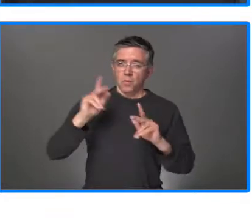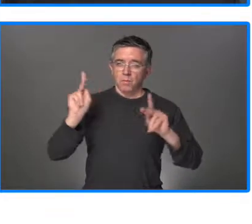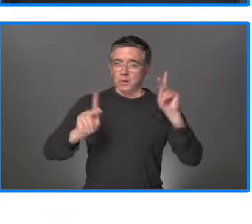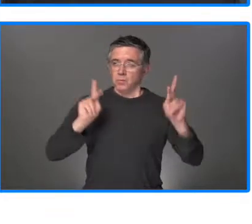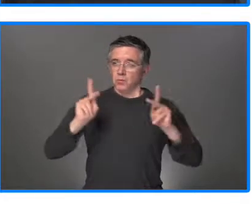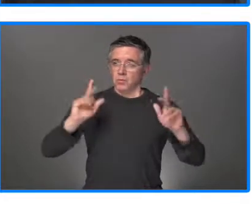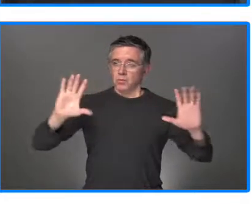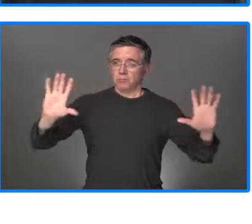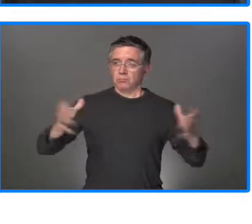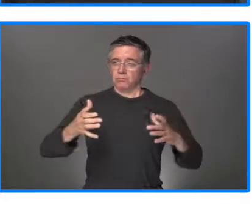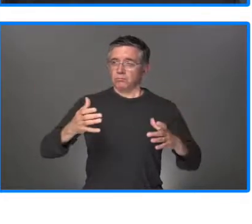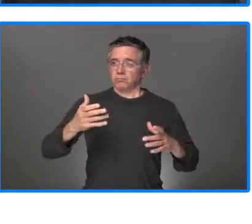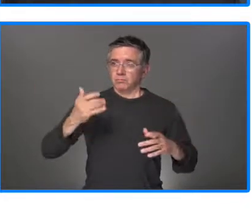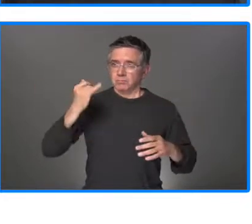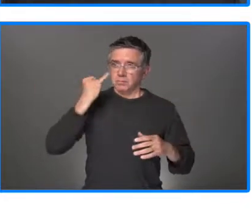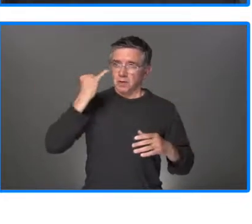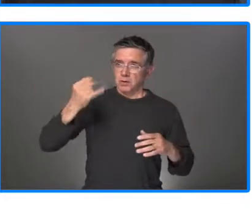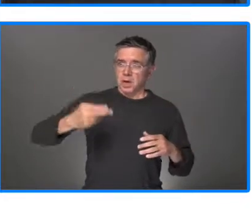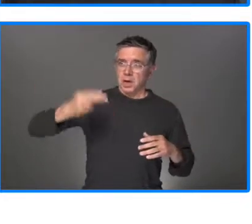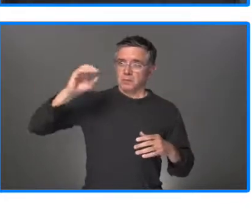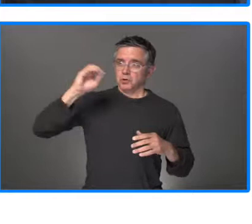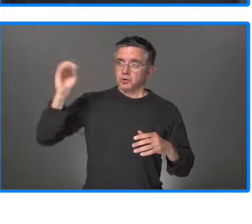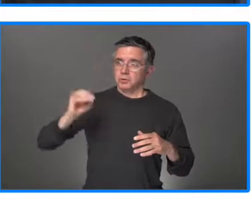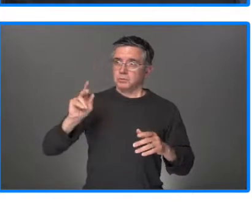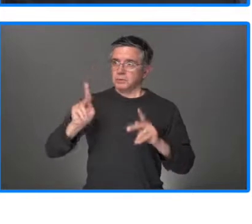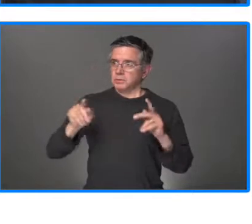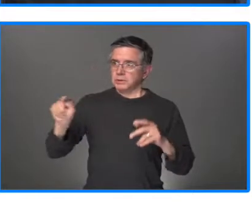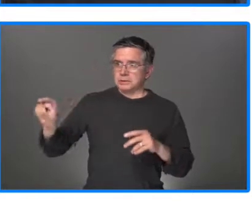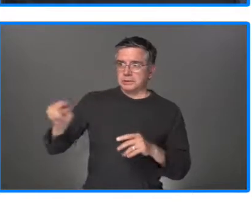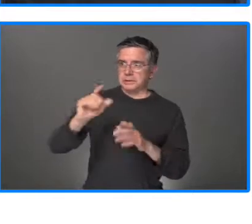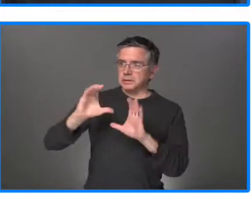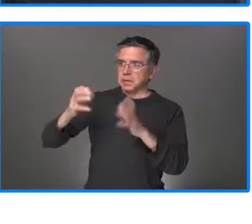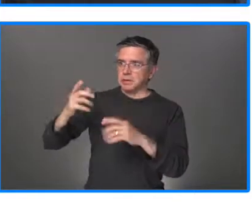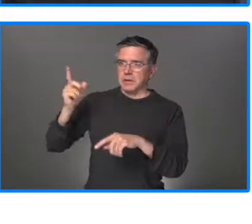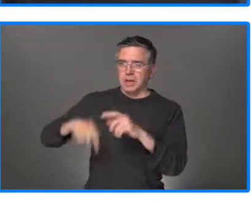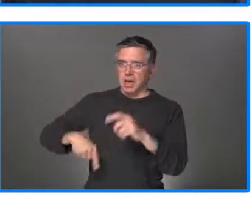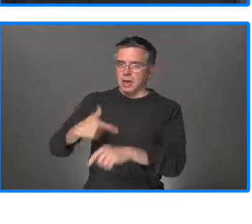protects even the people who can't get a vaccine for medical or other reasons,